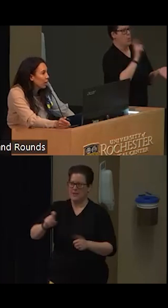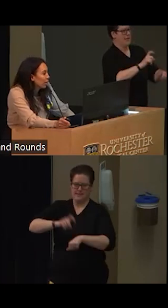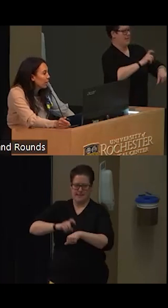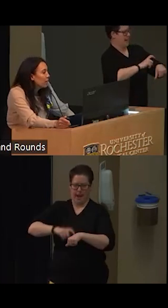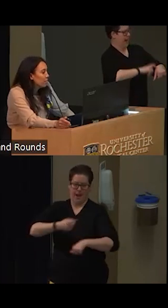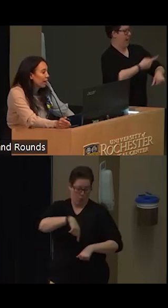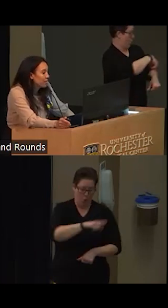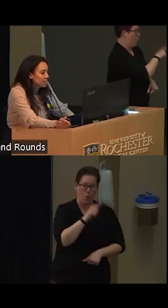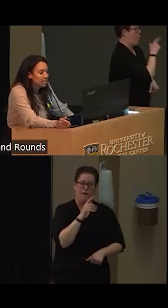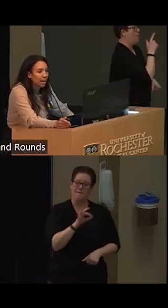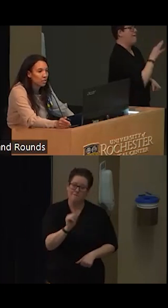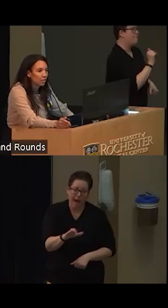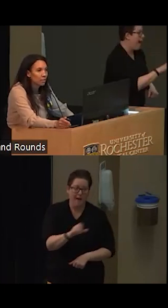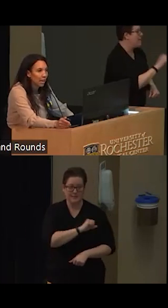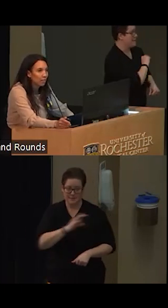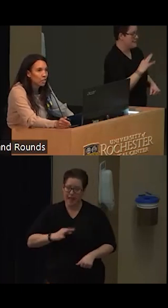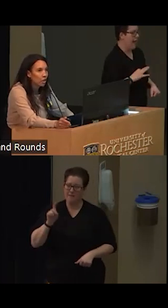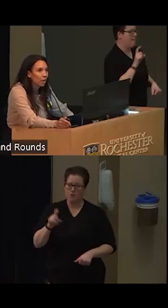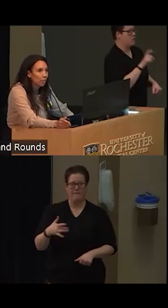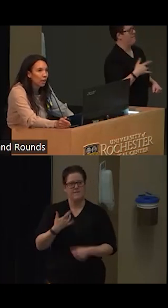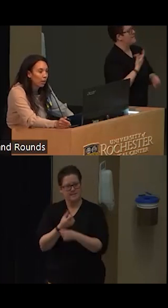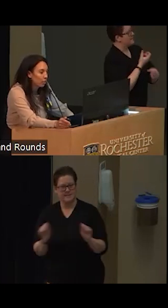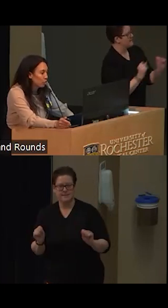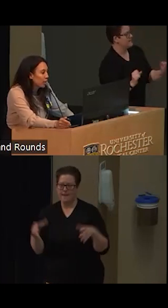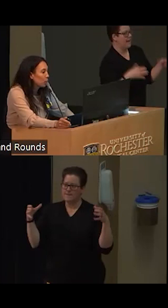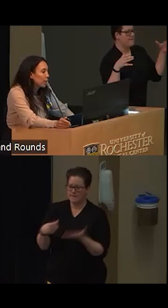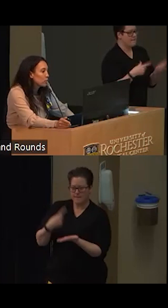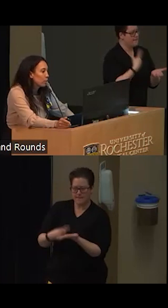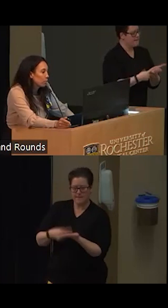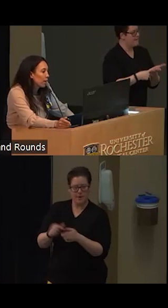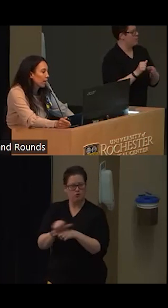all of our faculty and staff to feel safe to talk about how the training went so we brought